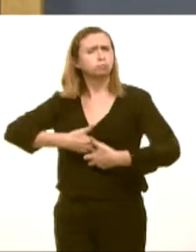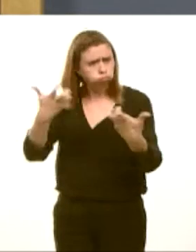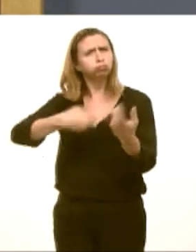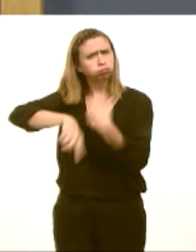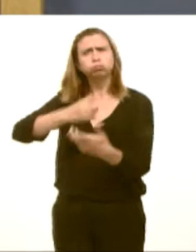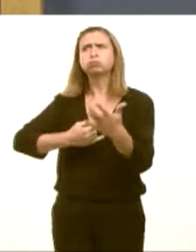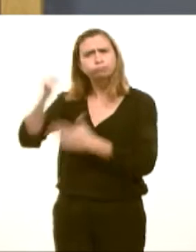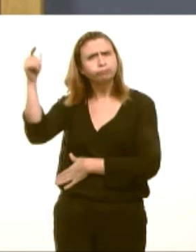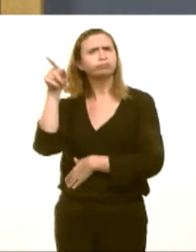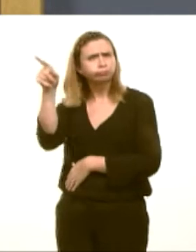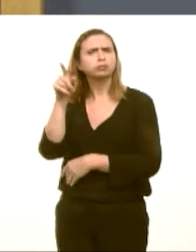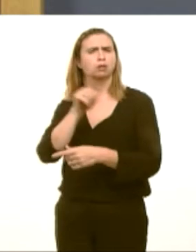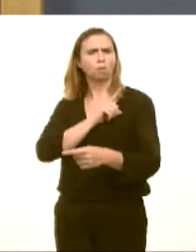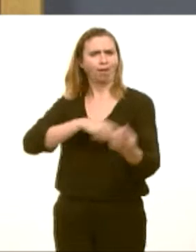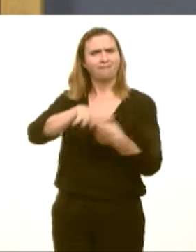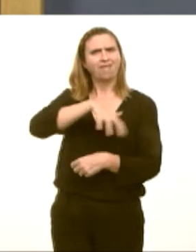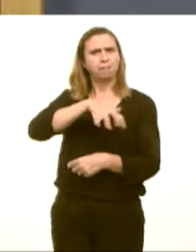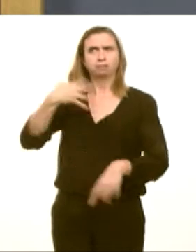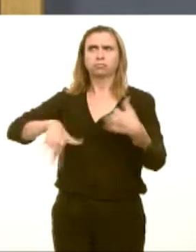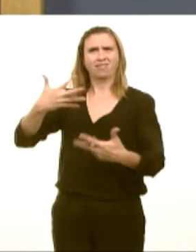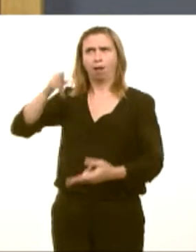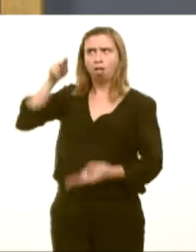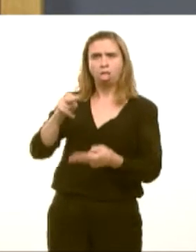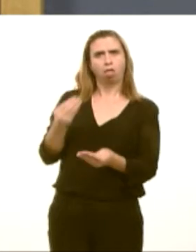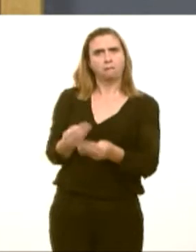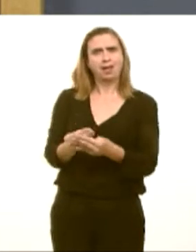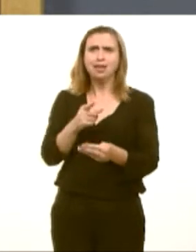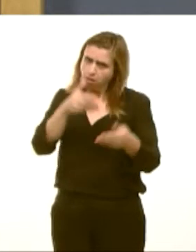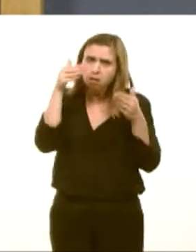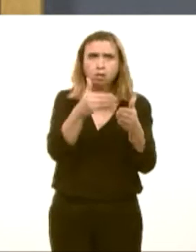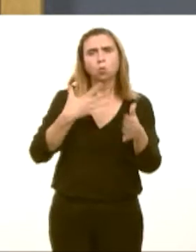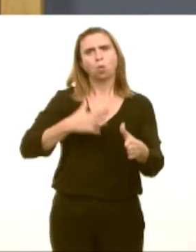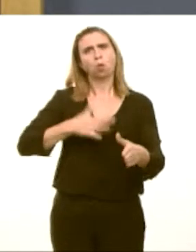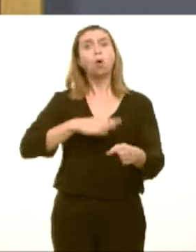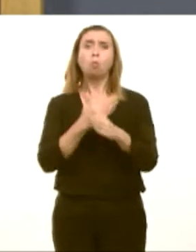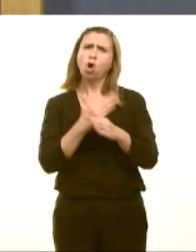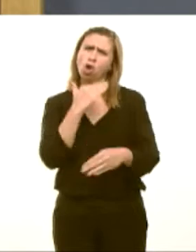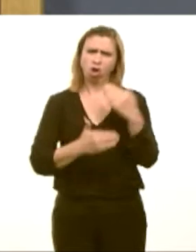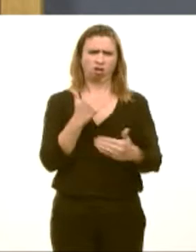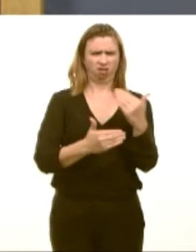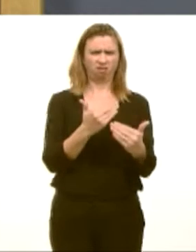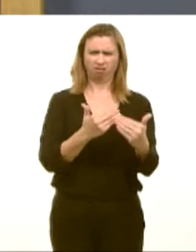effect on individuals, families and communities and the amount of money that this will suck